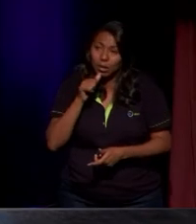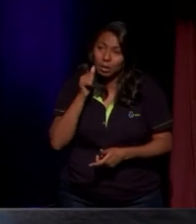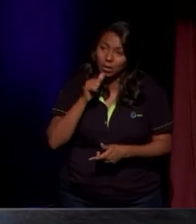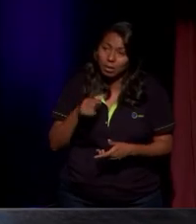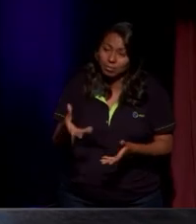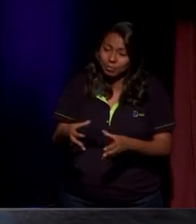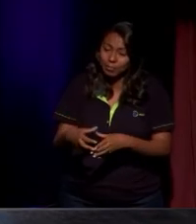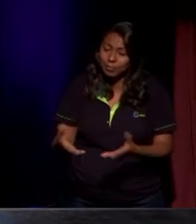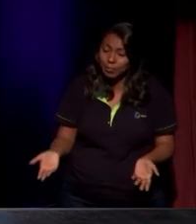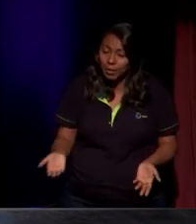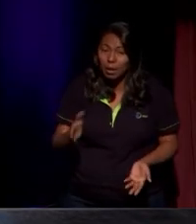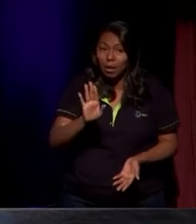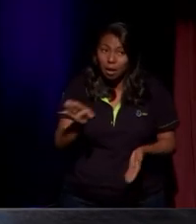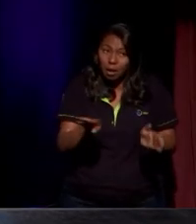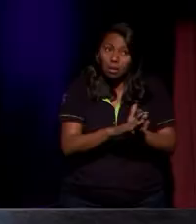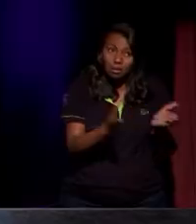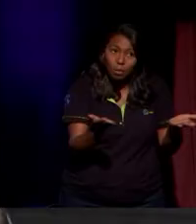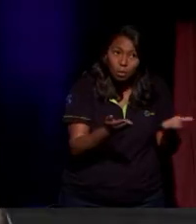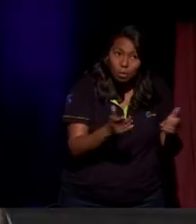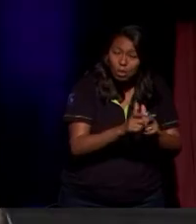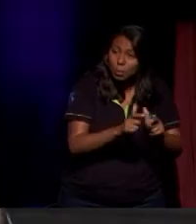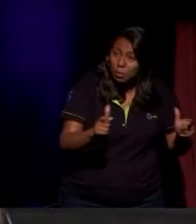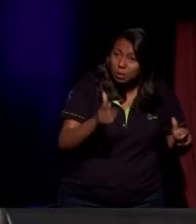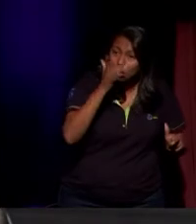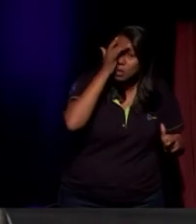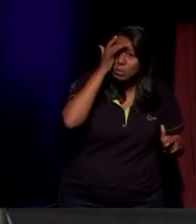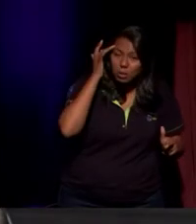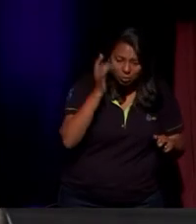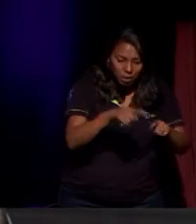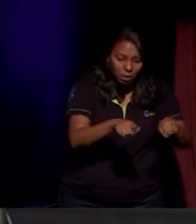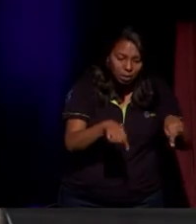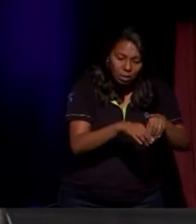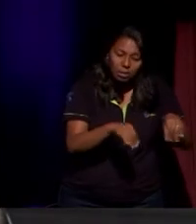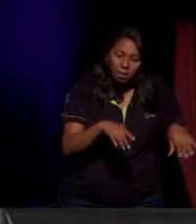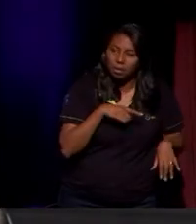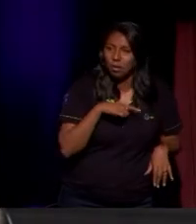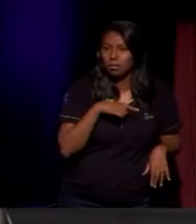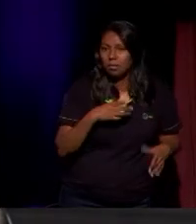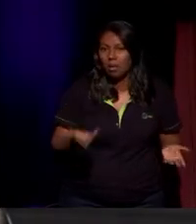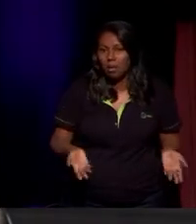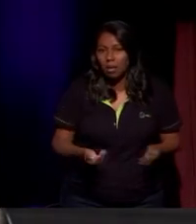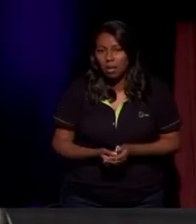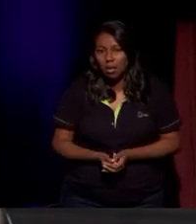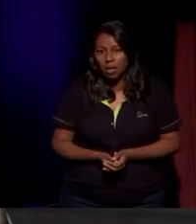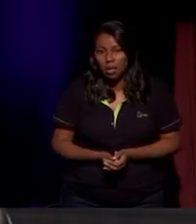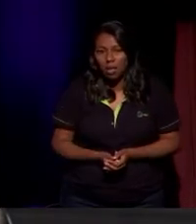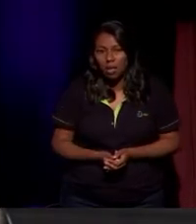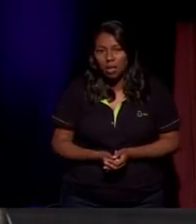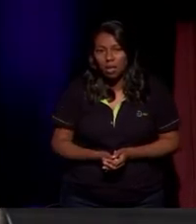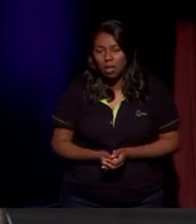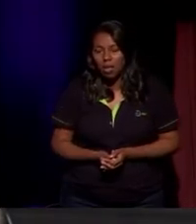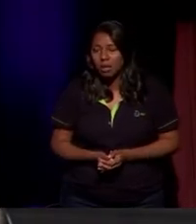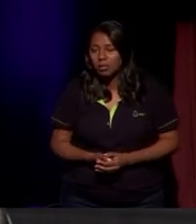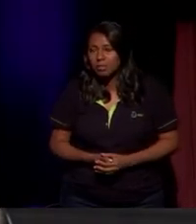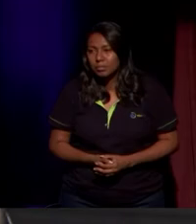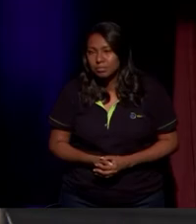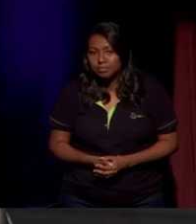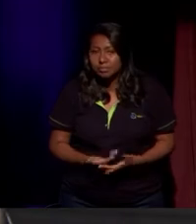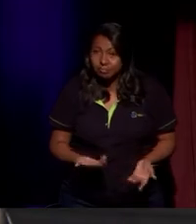But to this day, most people still have land. As regards matrilineal societies, that's what I say, that's what I said,